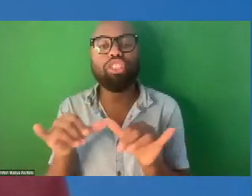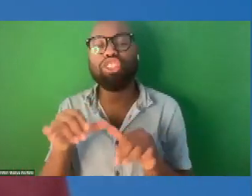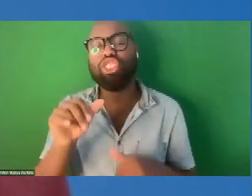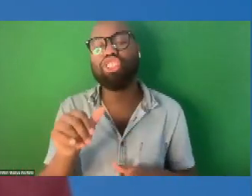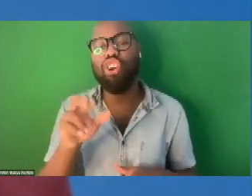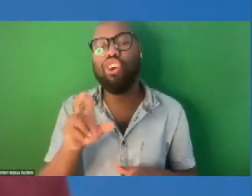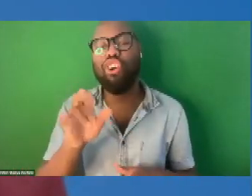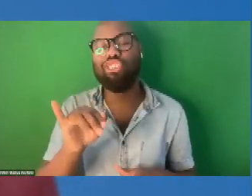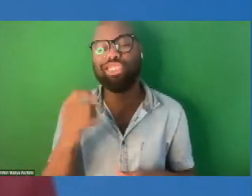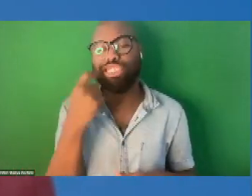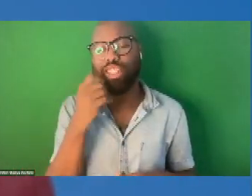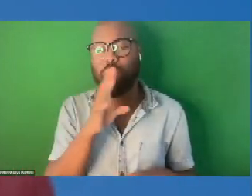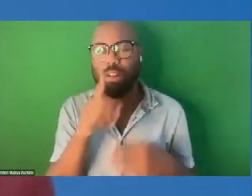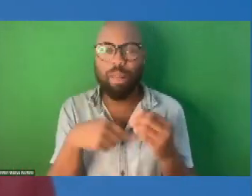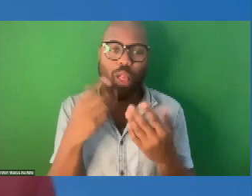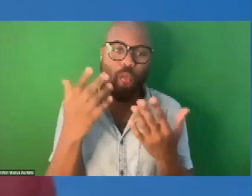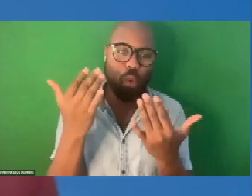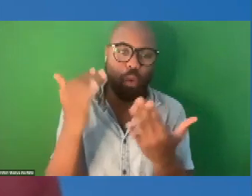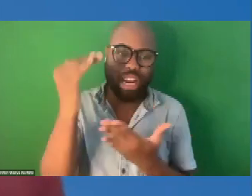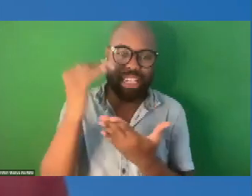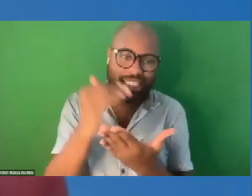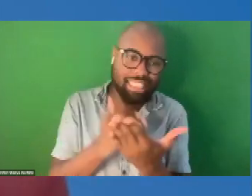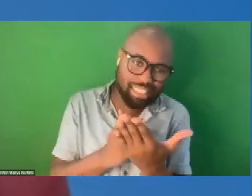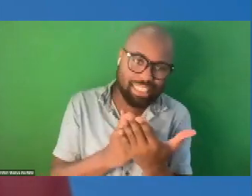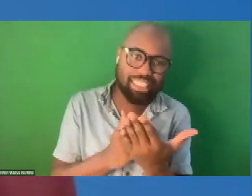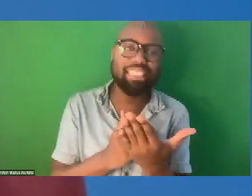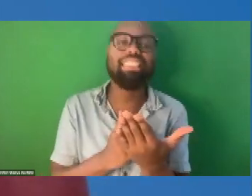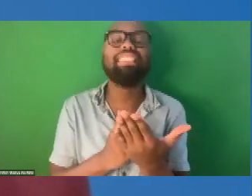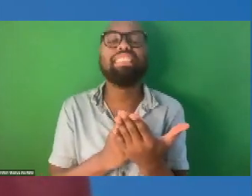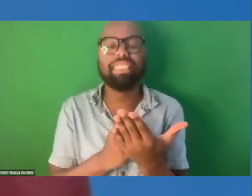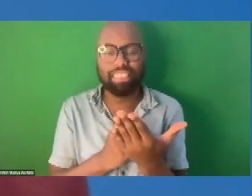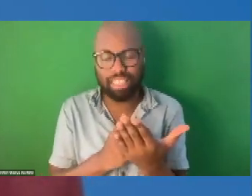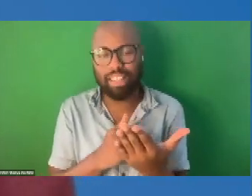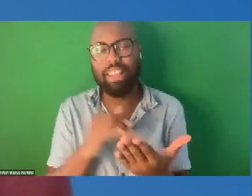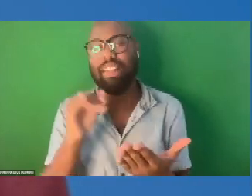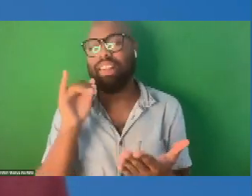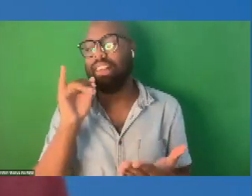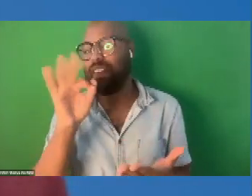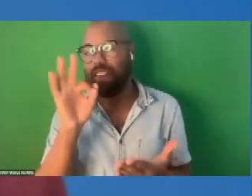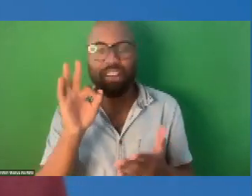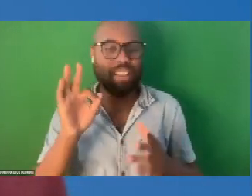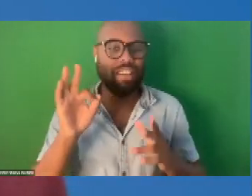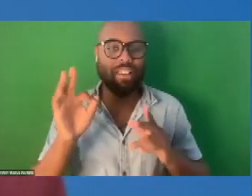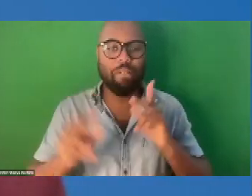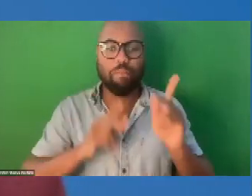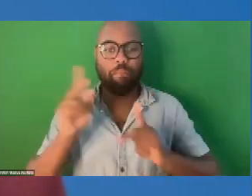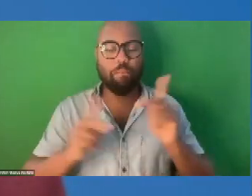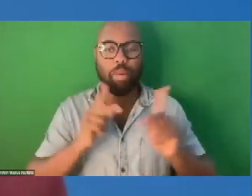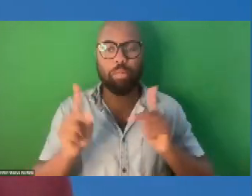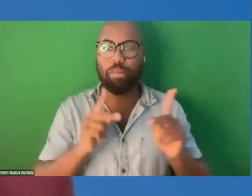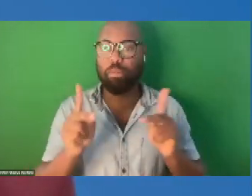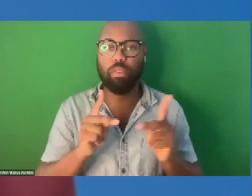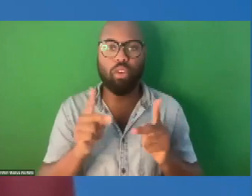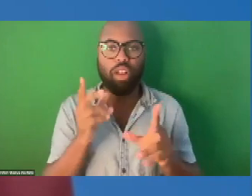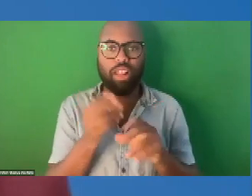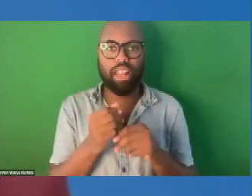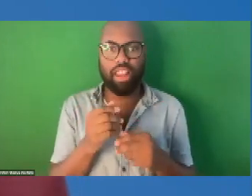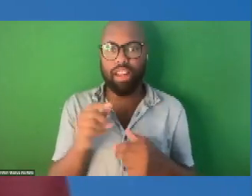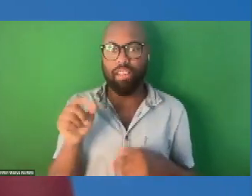waiting lists and then also whether people are getting the hours provided that